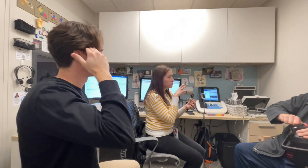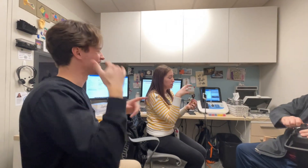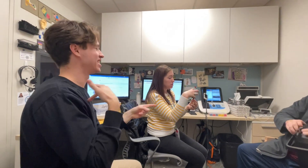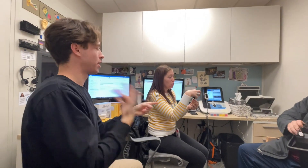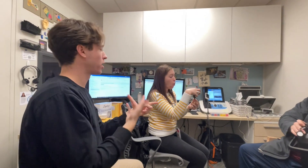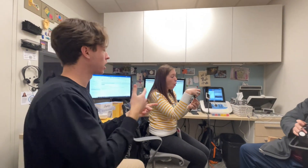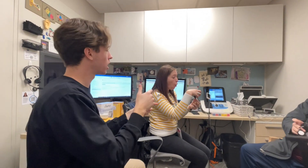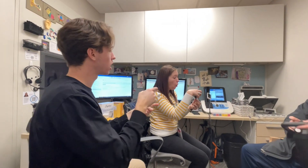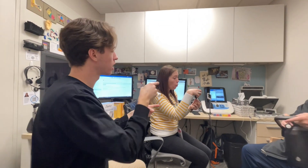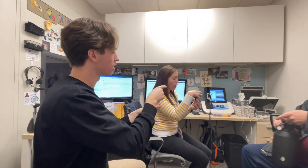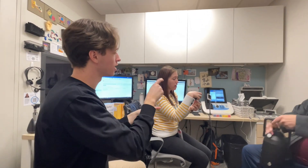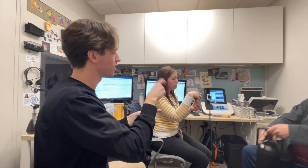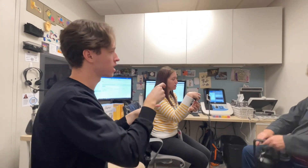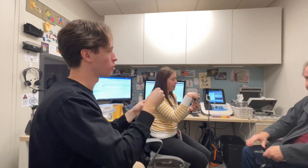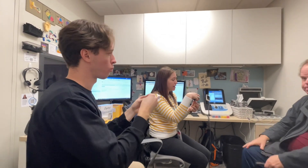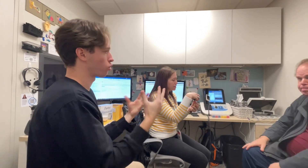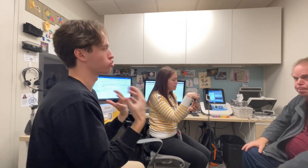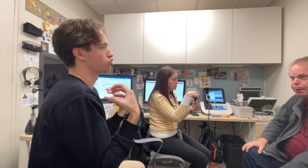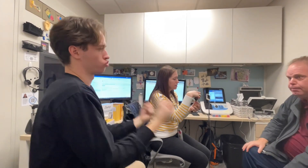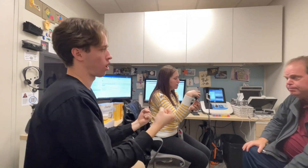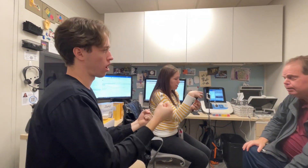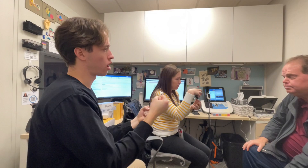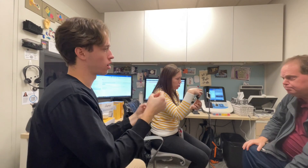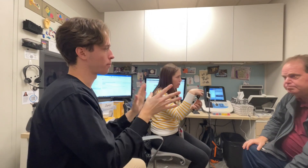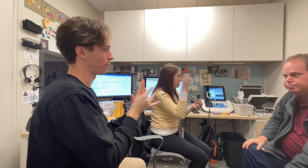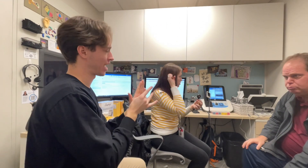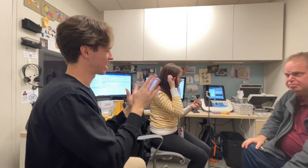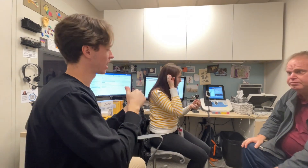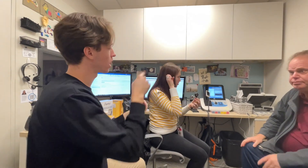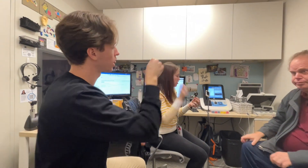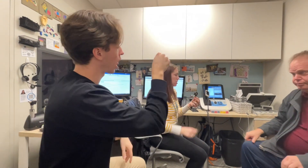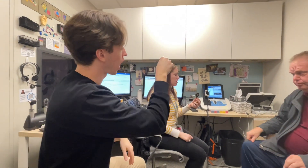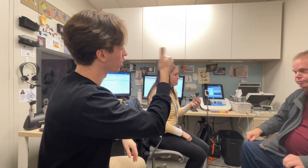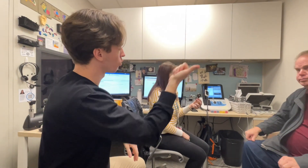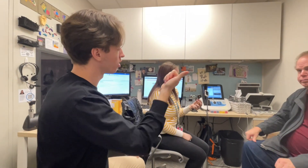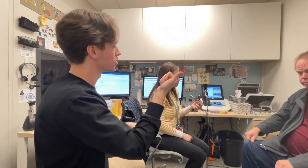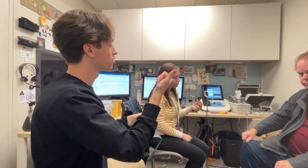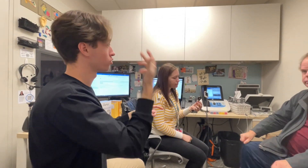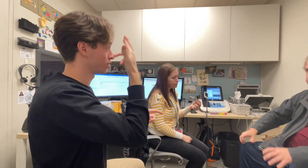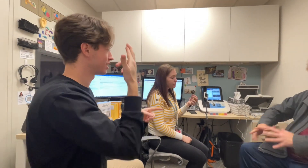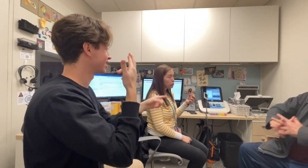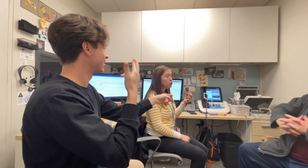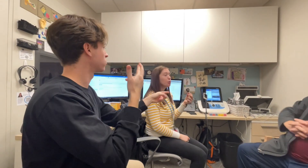because the whole weight of the device is just right here there's nothing on your ear so we'll